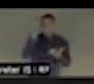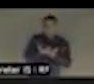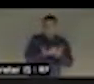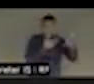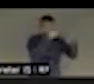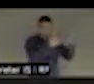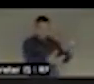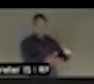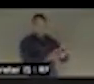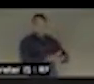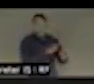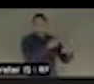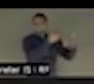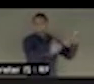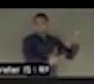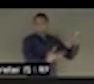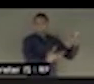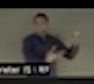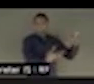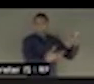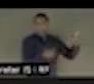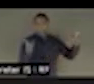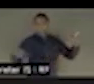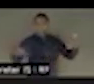could be more feedback and better feedback.